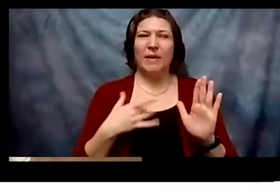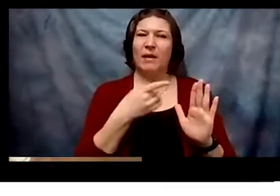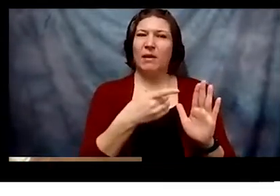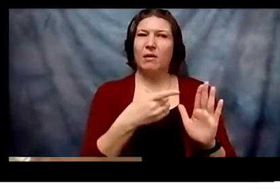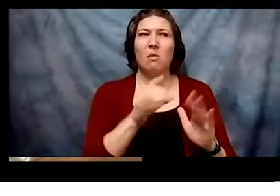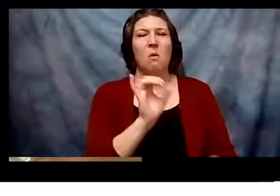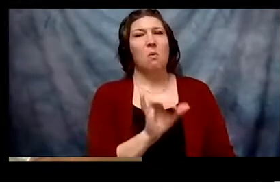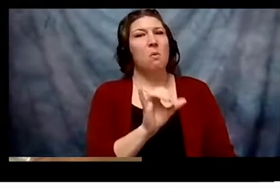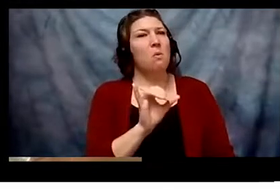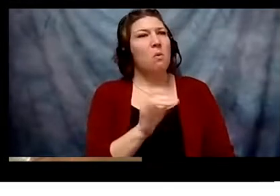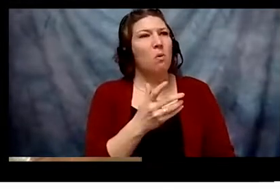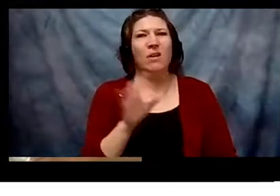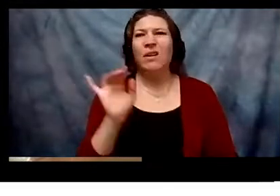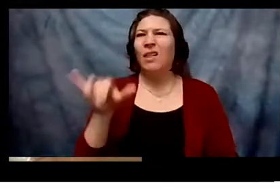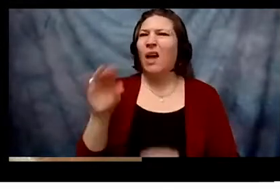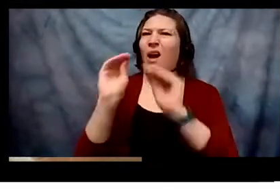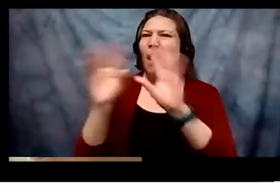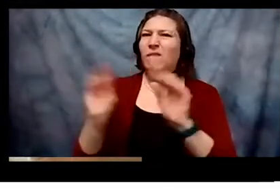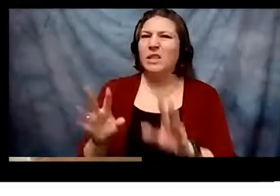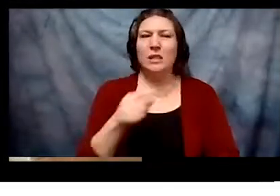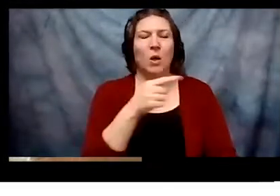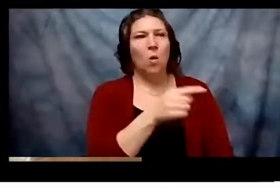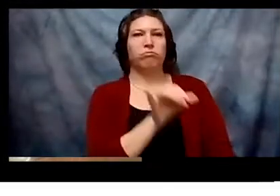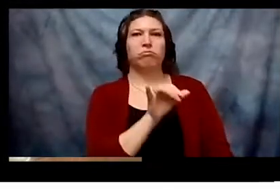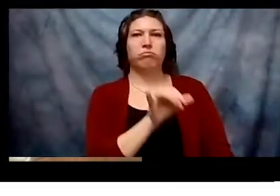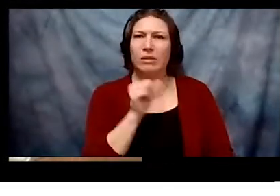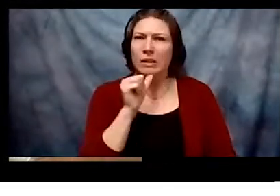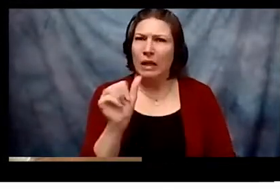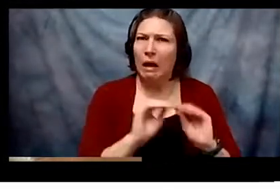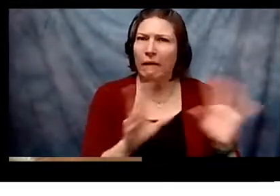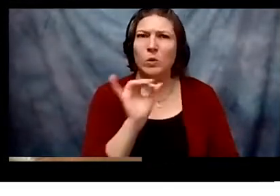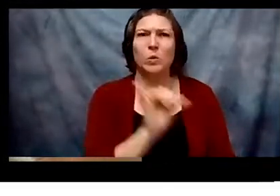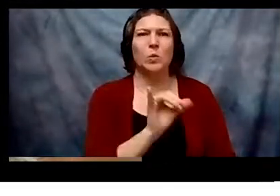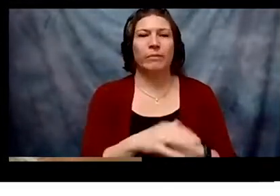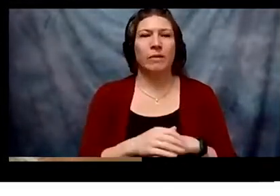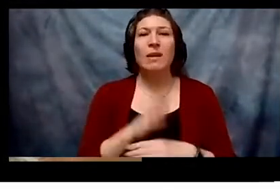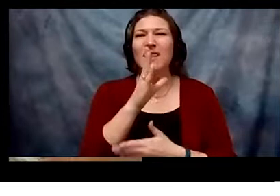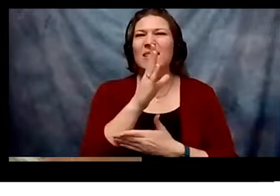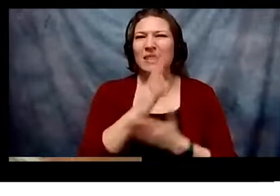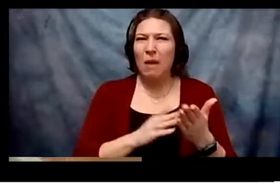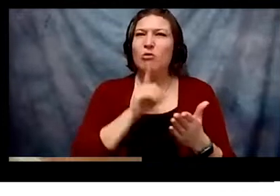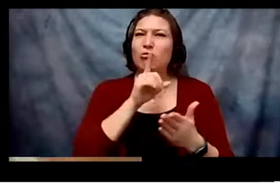to you than others. Some are so deeply embedded in how society